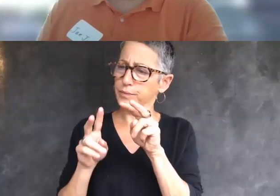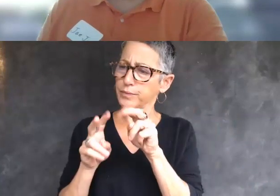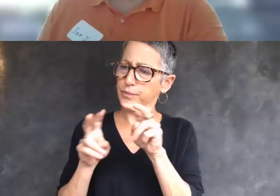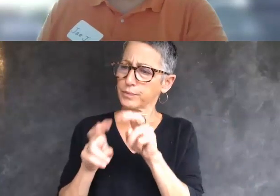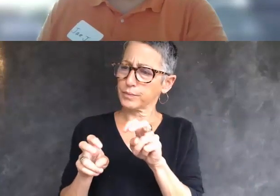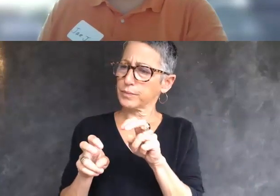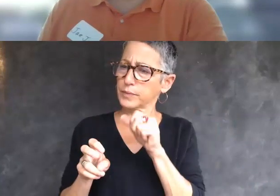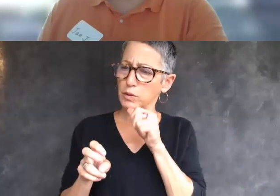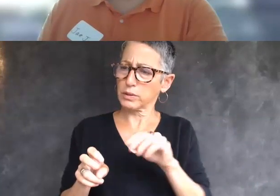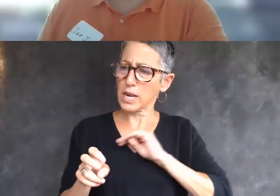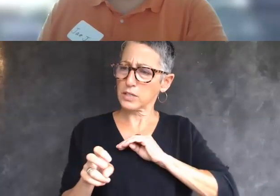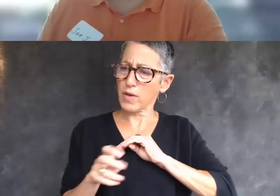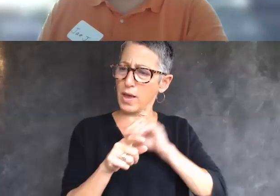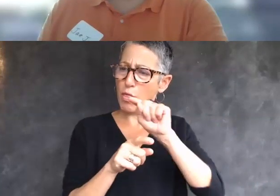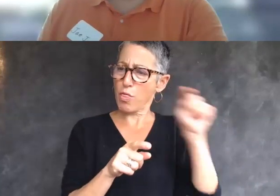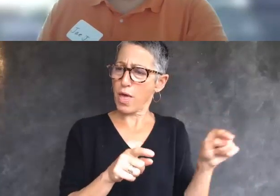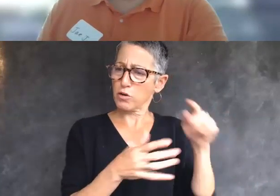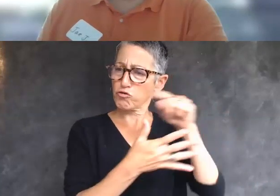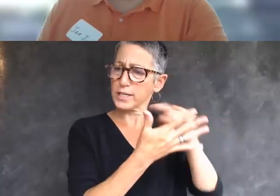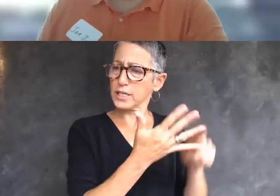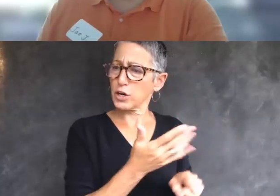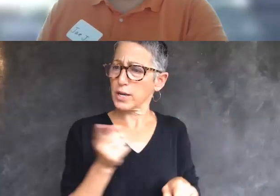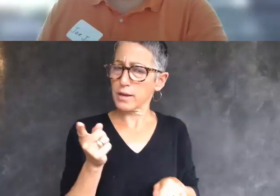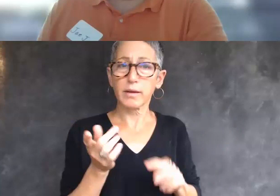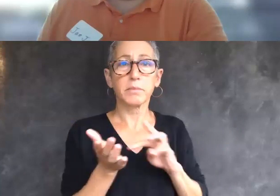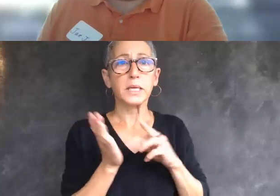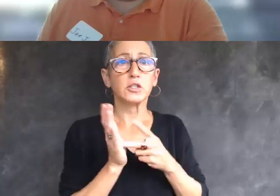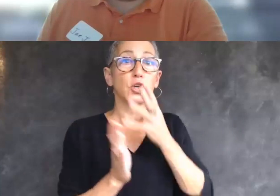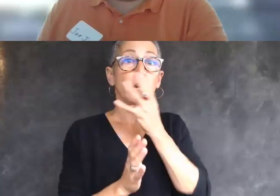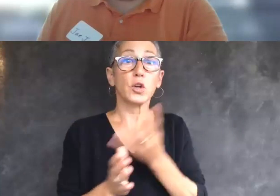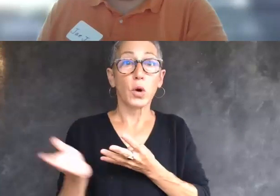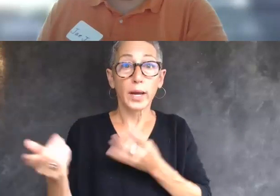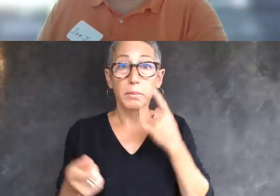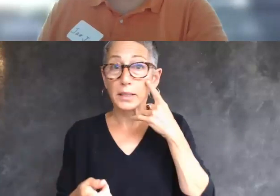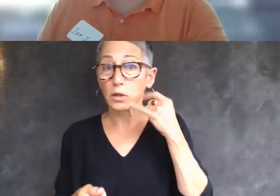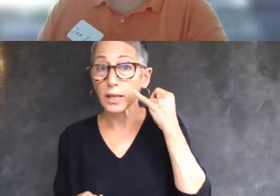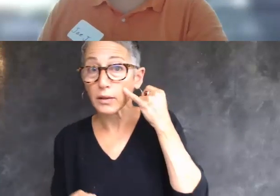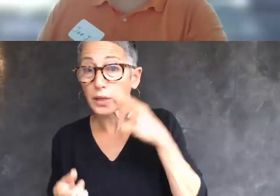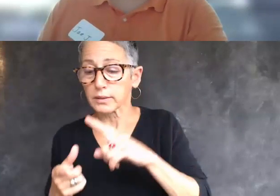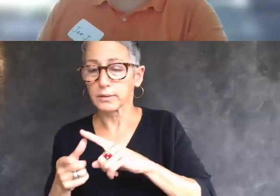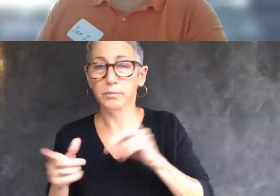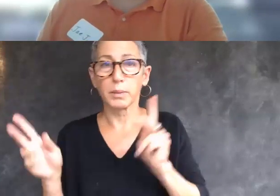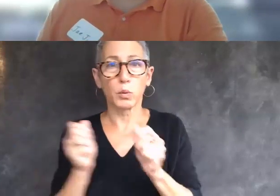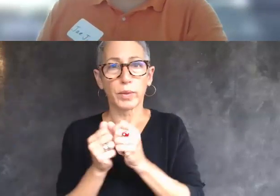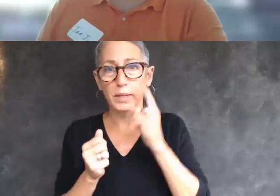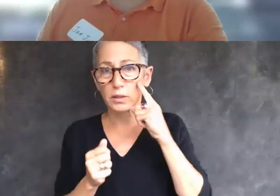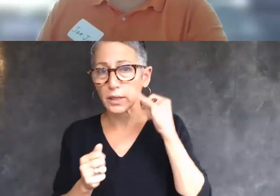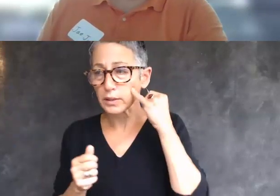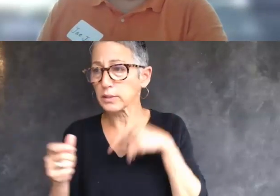and every single moment you're ignoring mental illness, you're ignoring, you're ignoring sometimes like social,